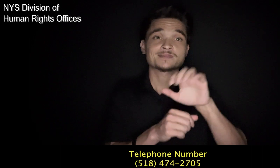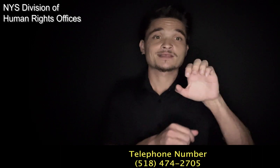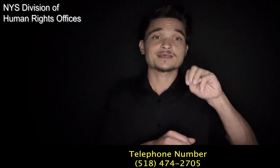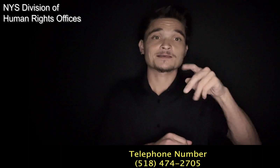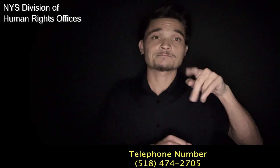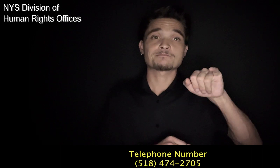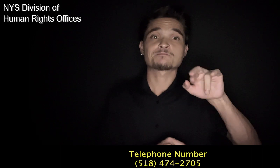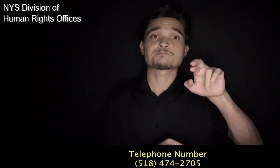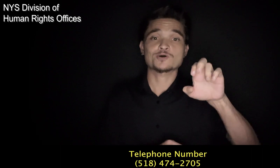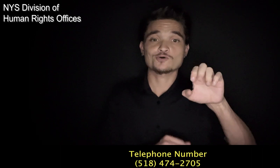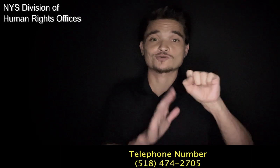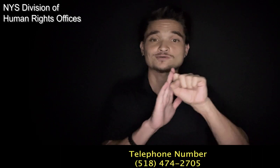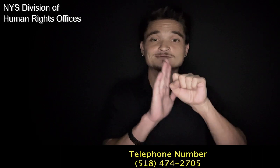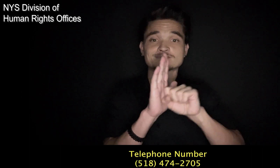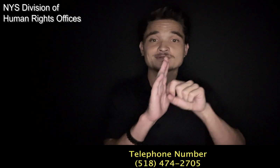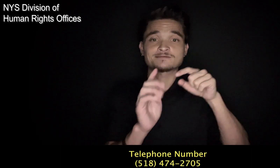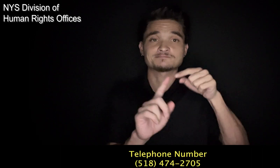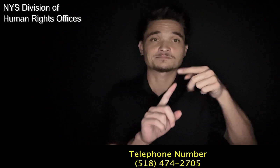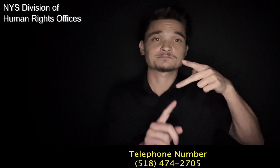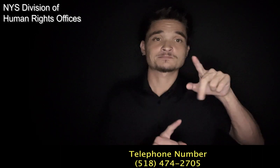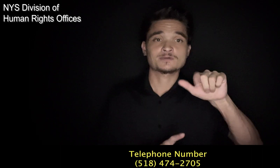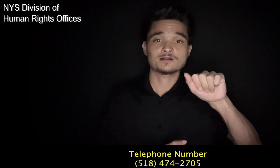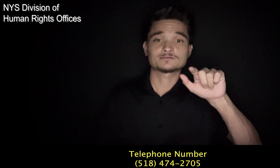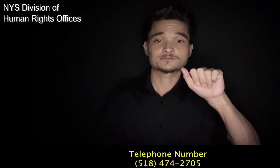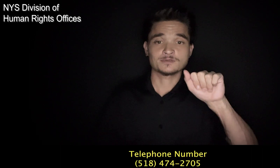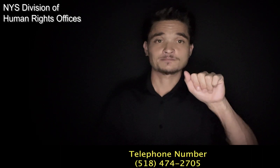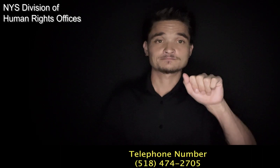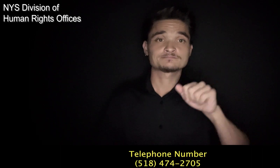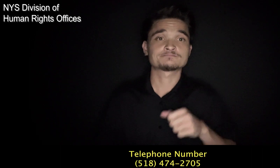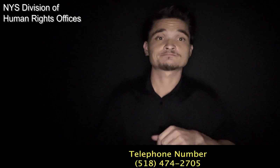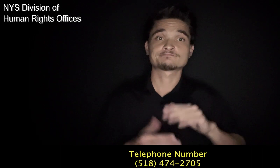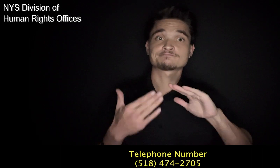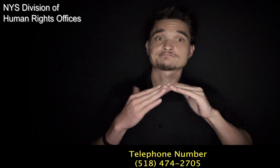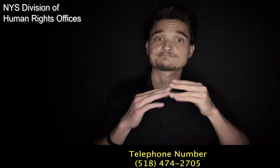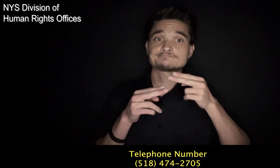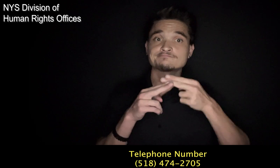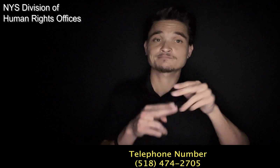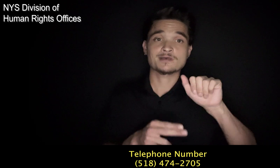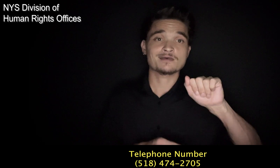Telephone Number (518) 474-2705